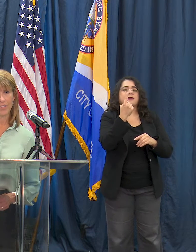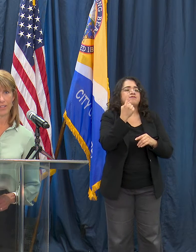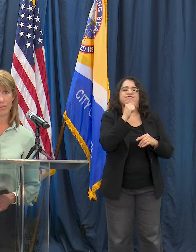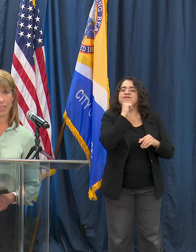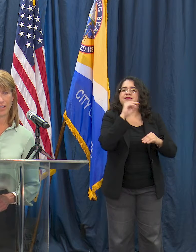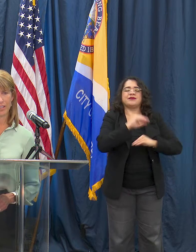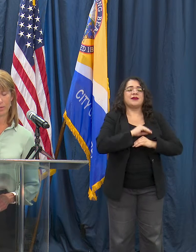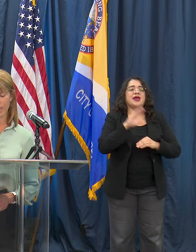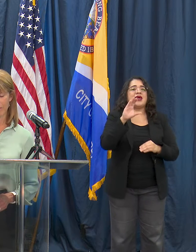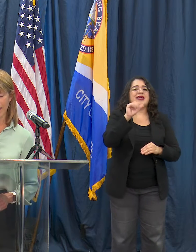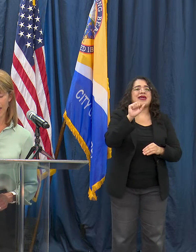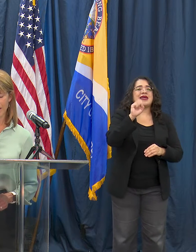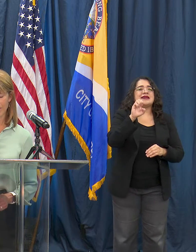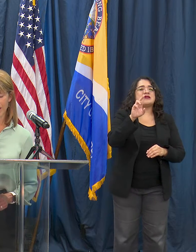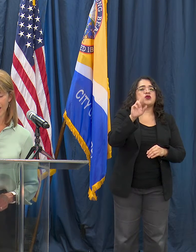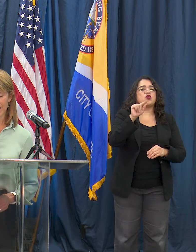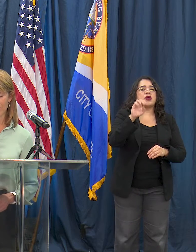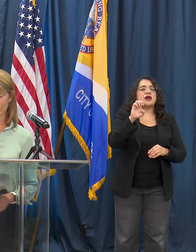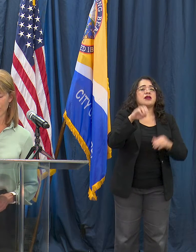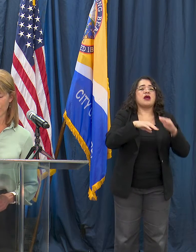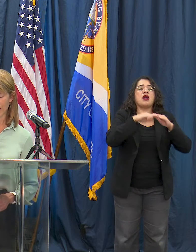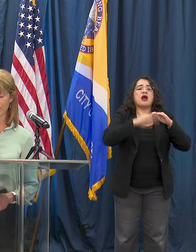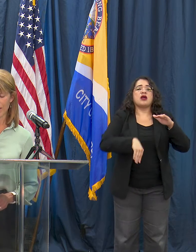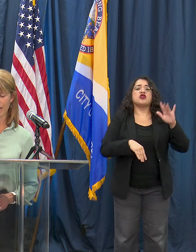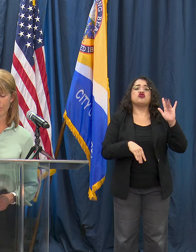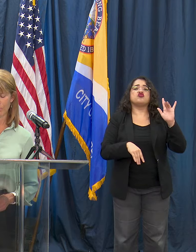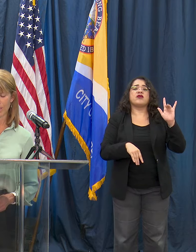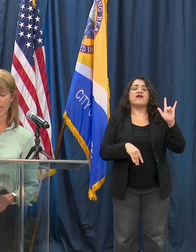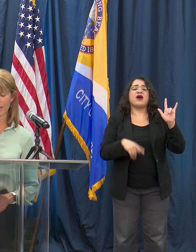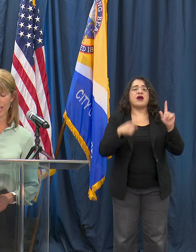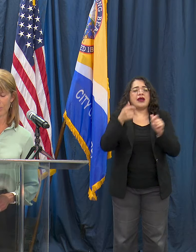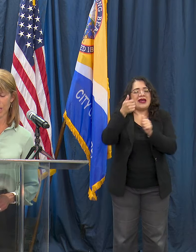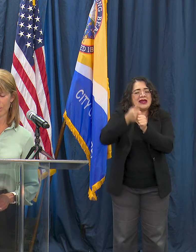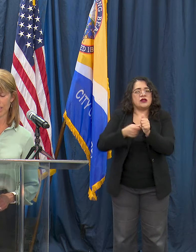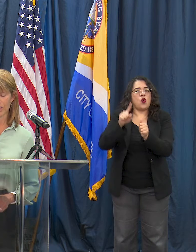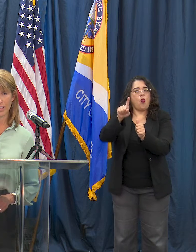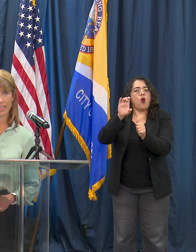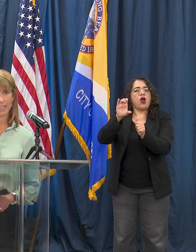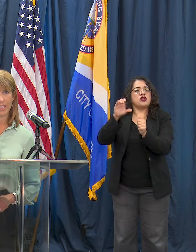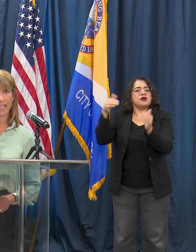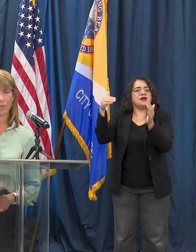It says to be under 25 per 100,000 population, and we're